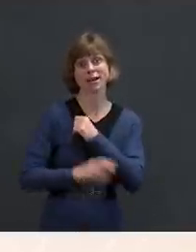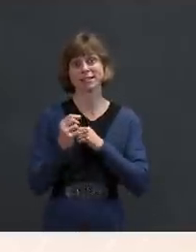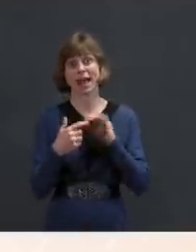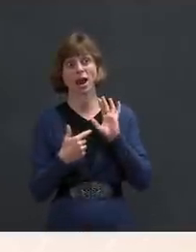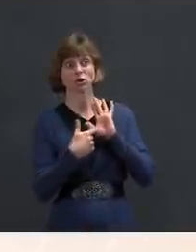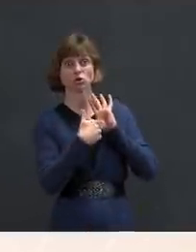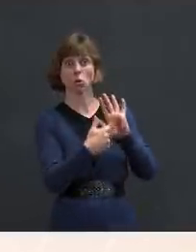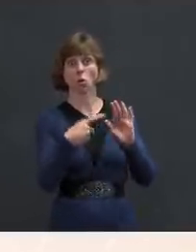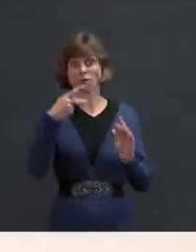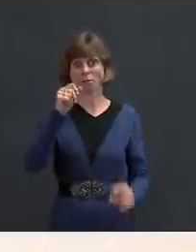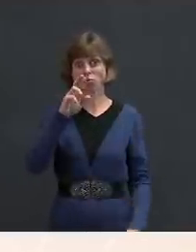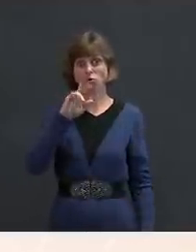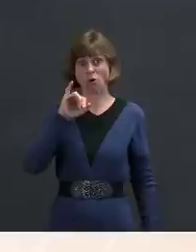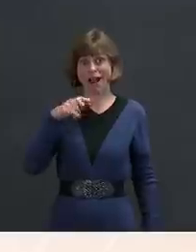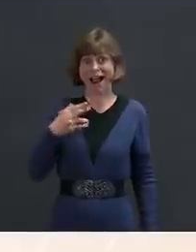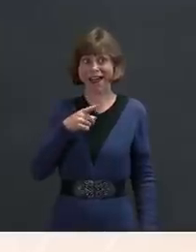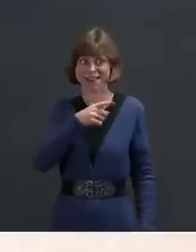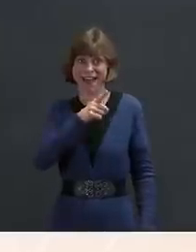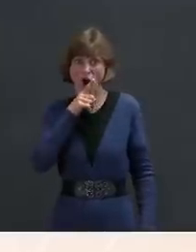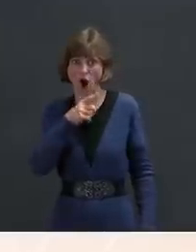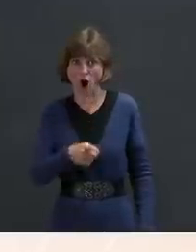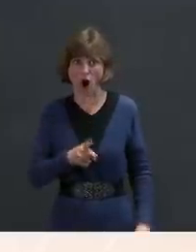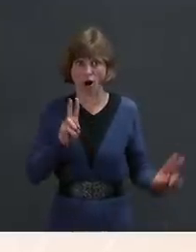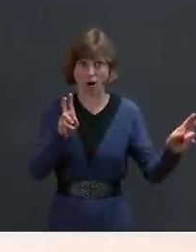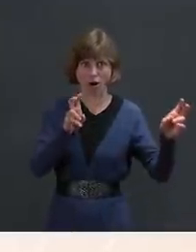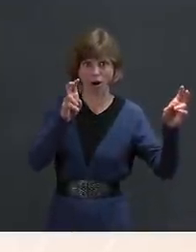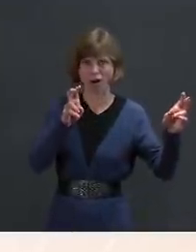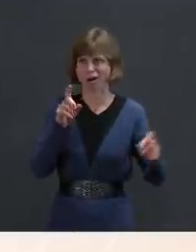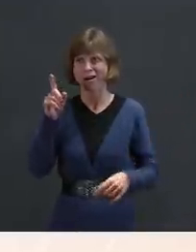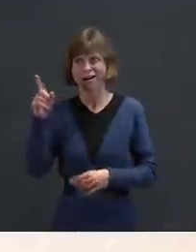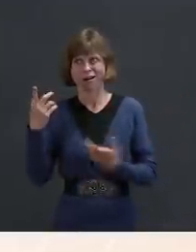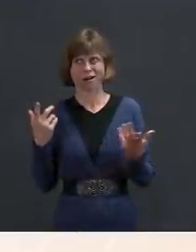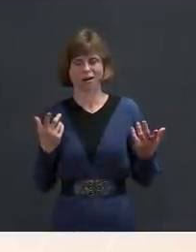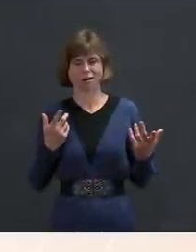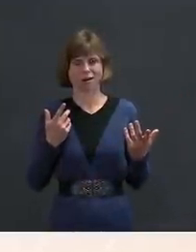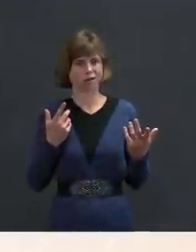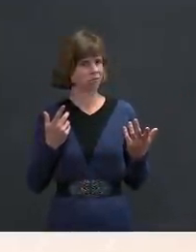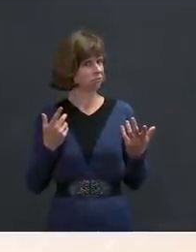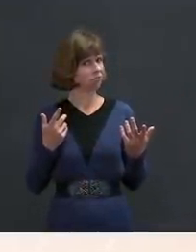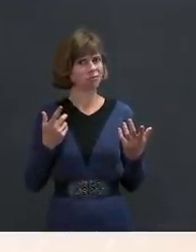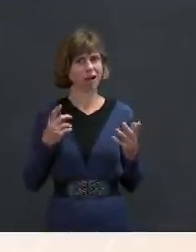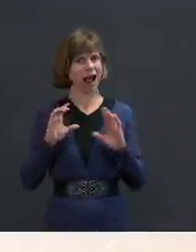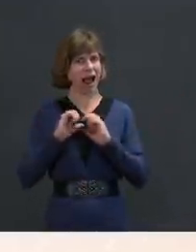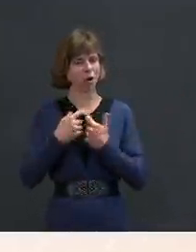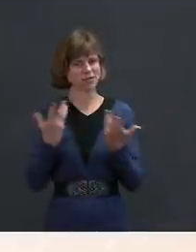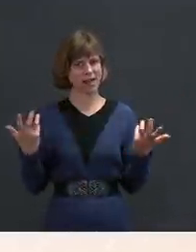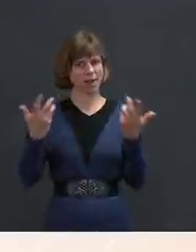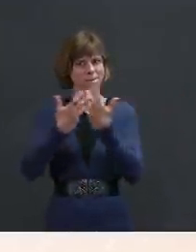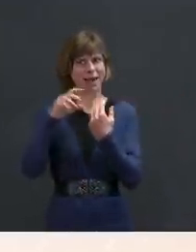How does this come anywhere close to his pledge to Americans in November of 2019 at that debate?